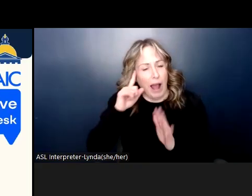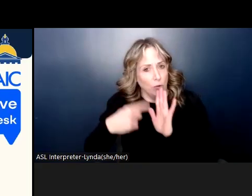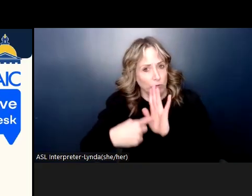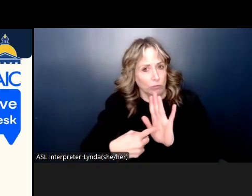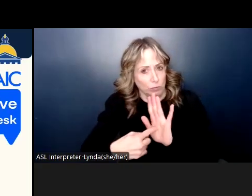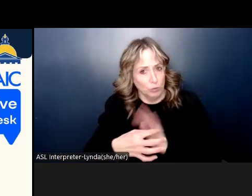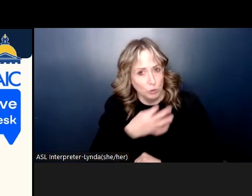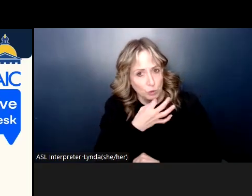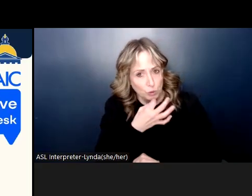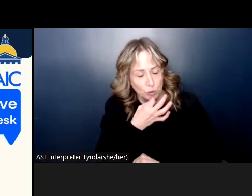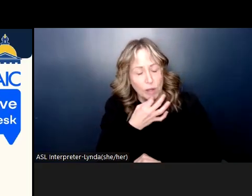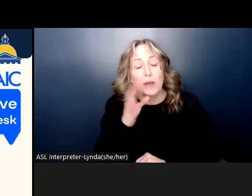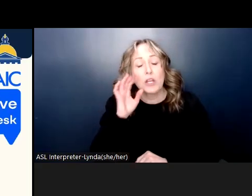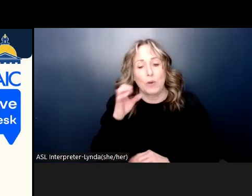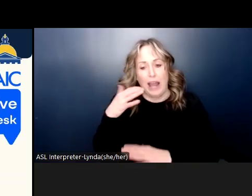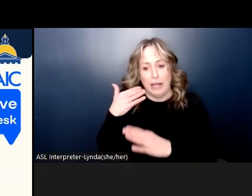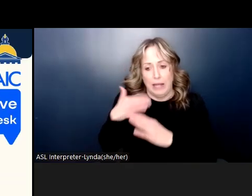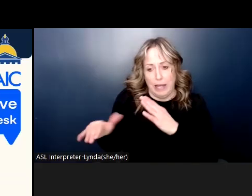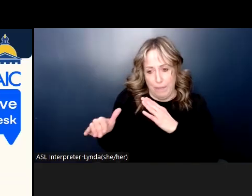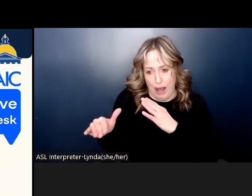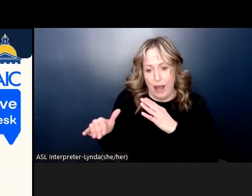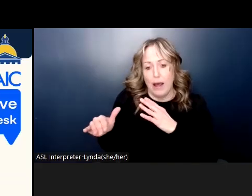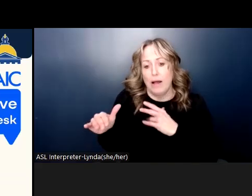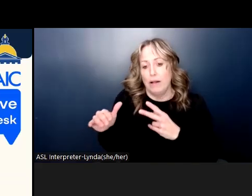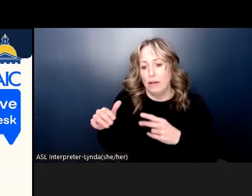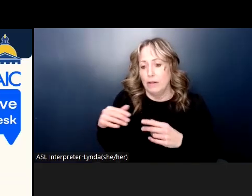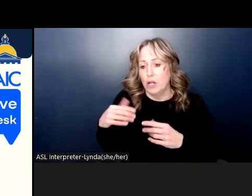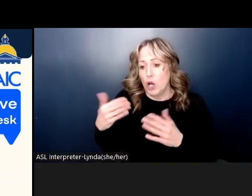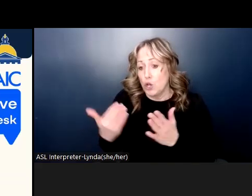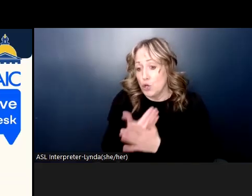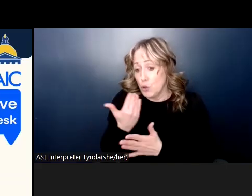You can email a new email address. You can call a new phone number.